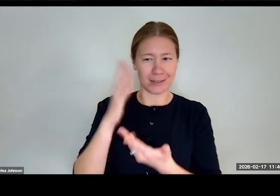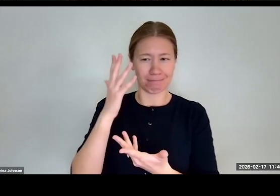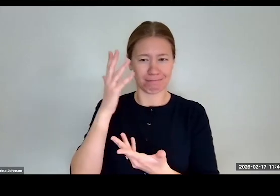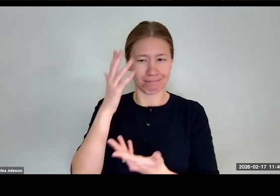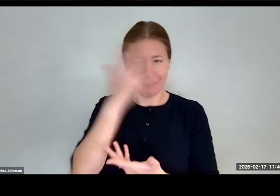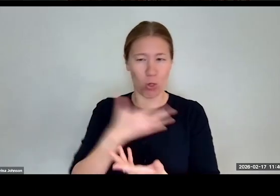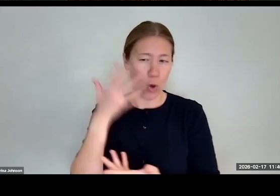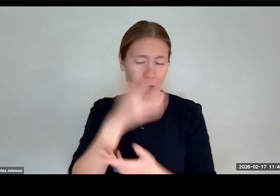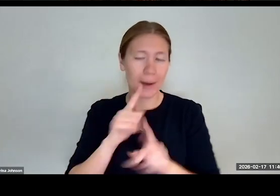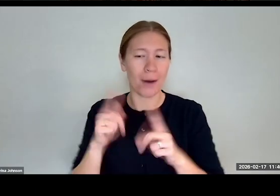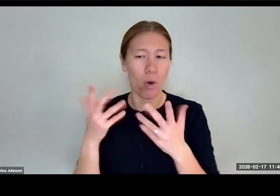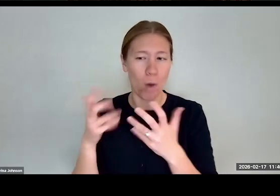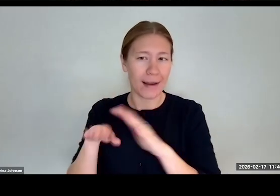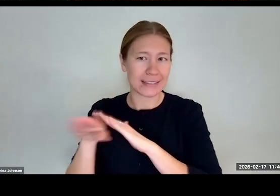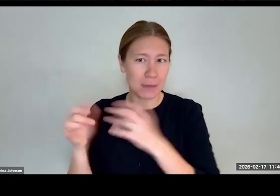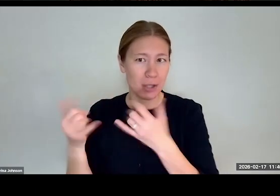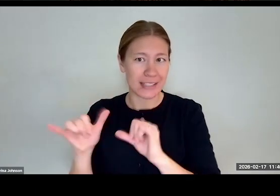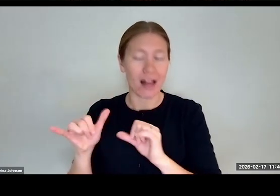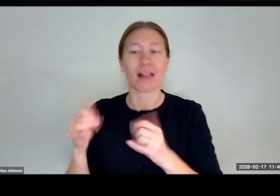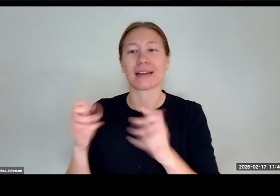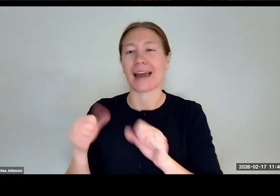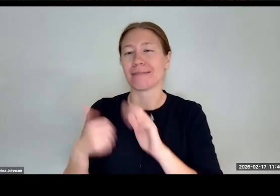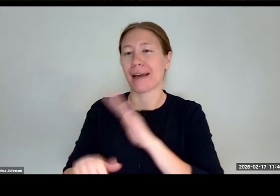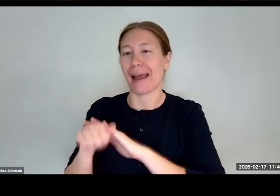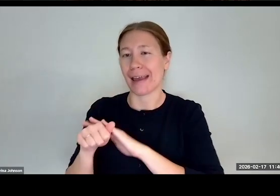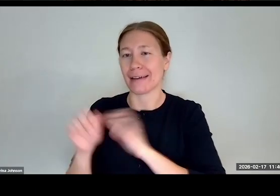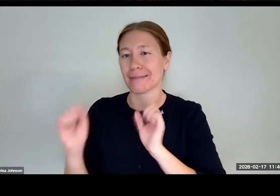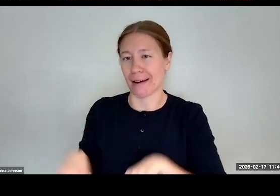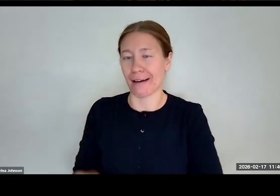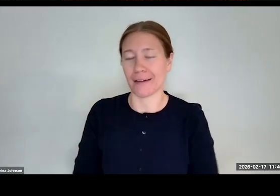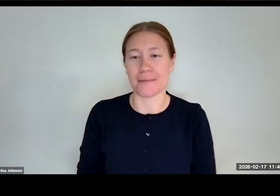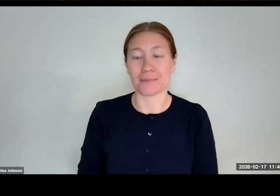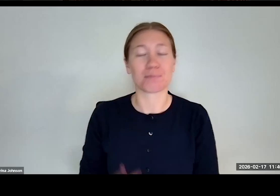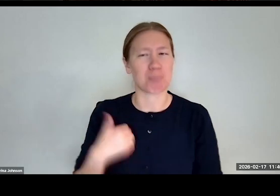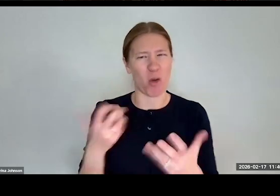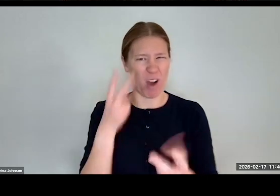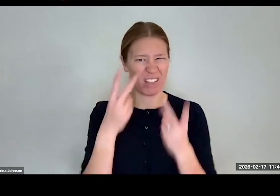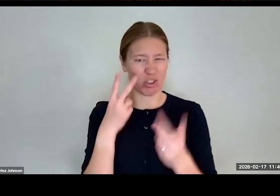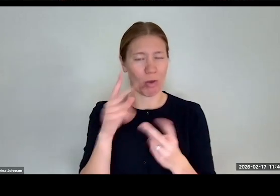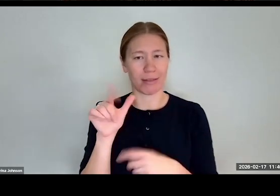I wanna have a visual slide title. So I'm going to select add slide title. It's going to add the field in here